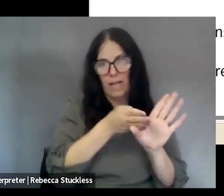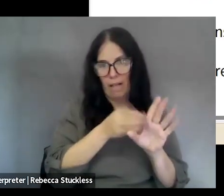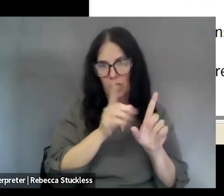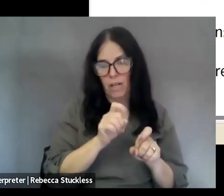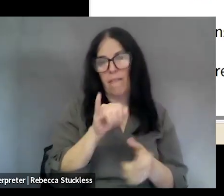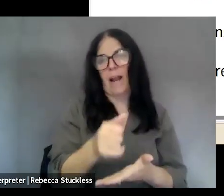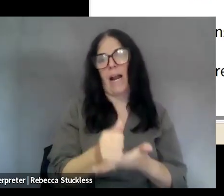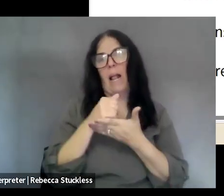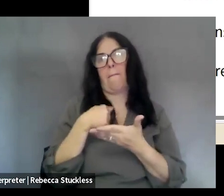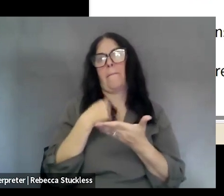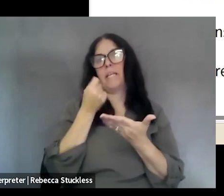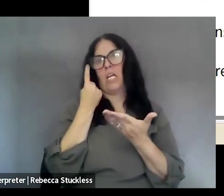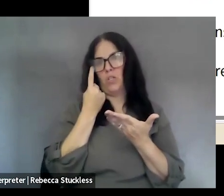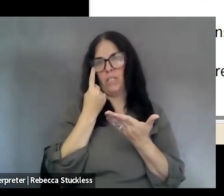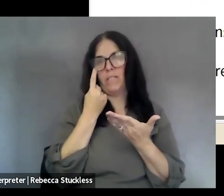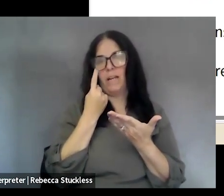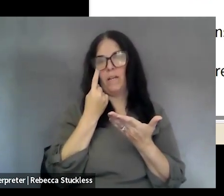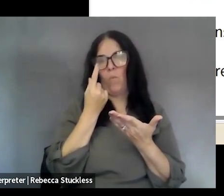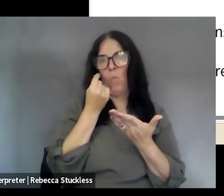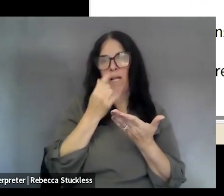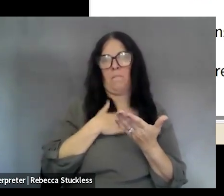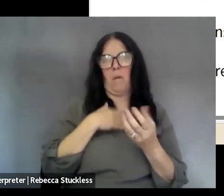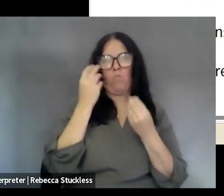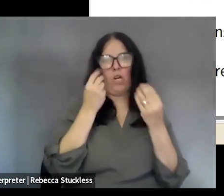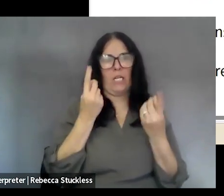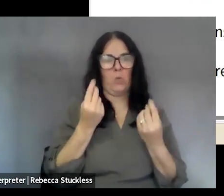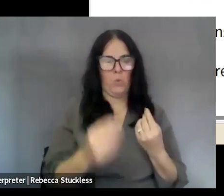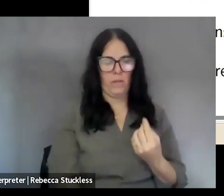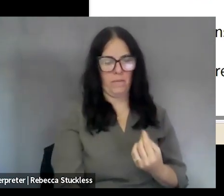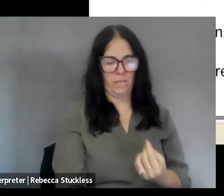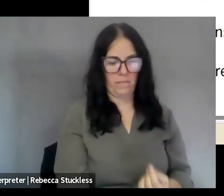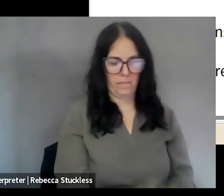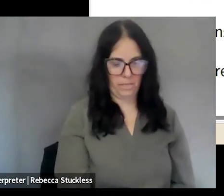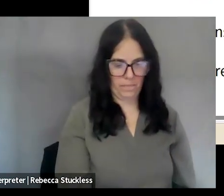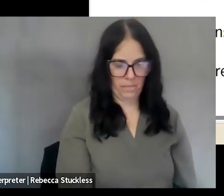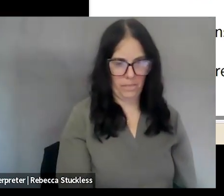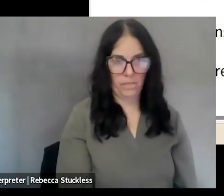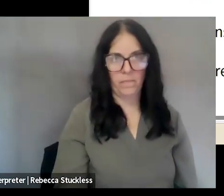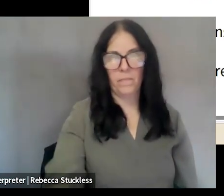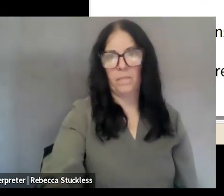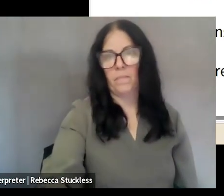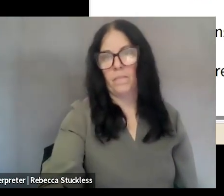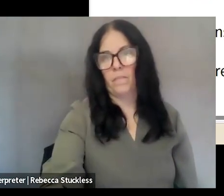helped me understand what my brain was doing differently and through that I was able to